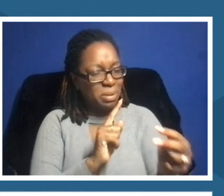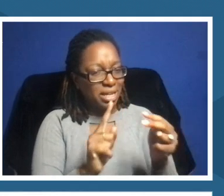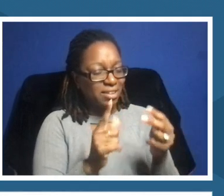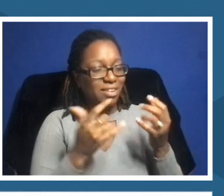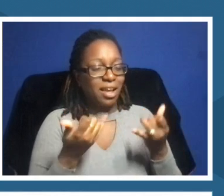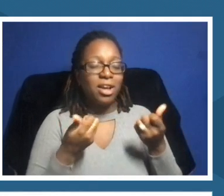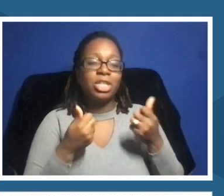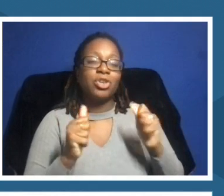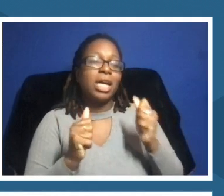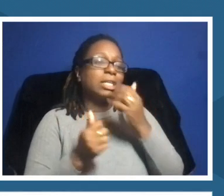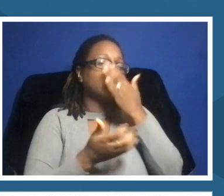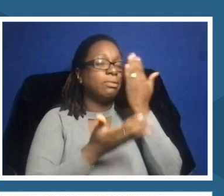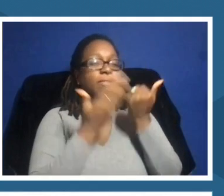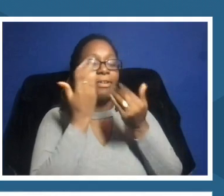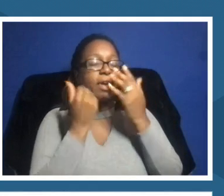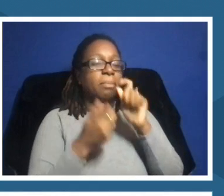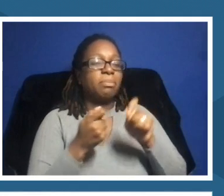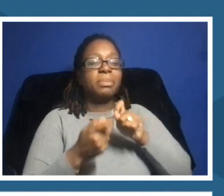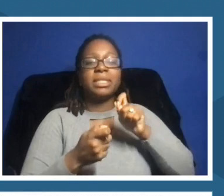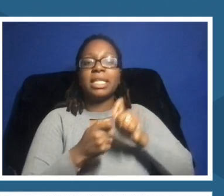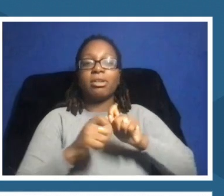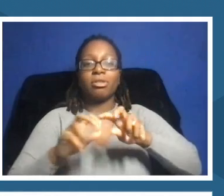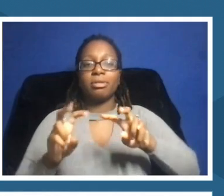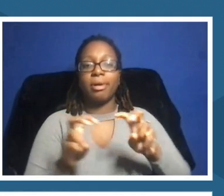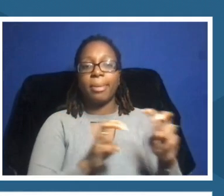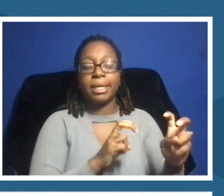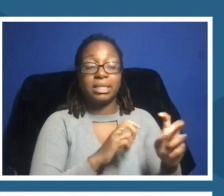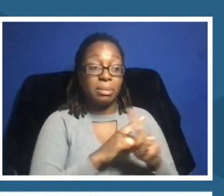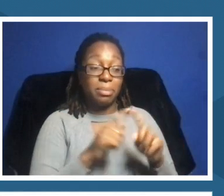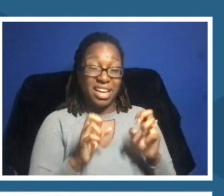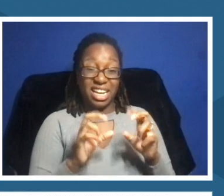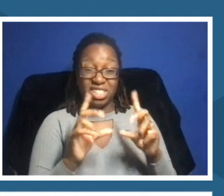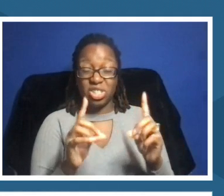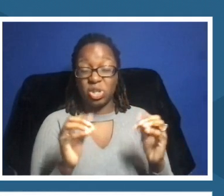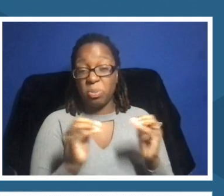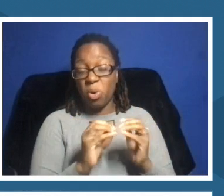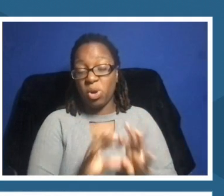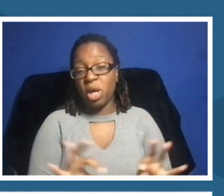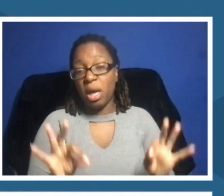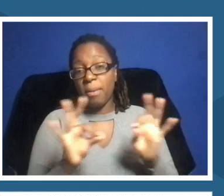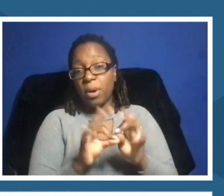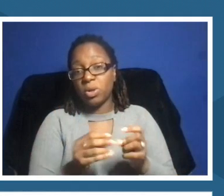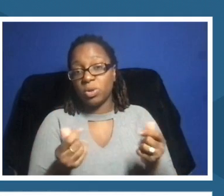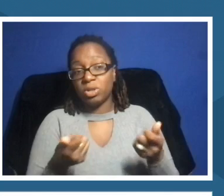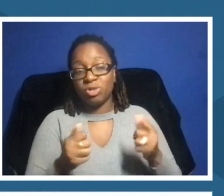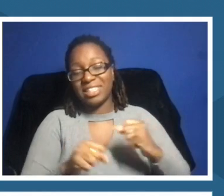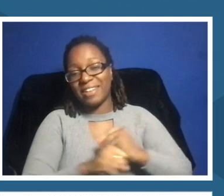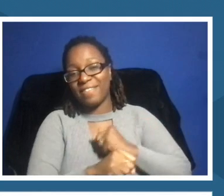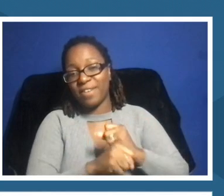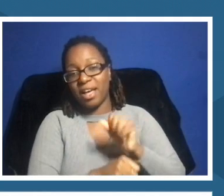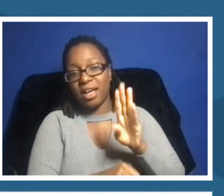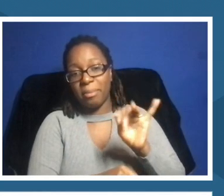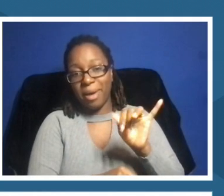education is being seen more and more as a critical solution to fighting bias and